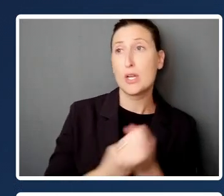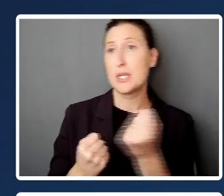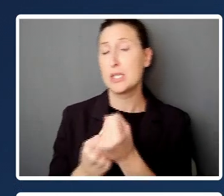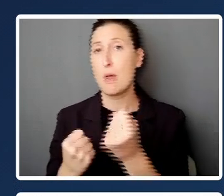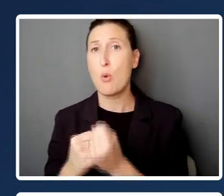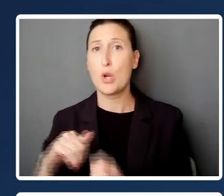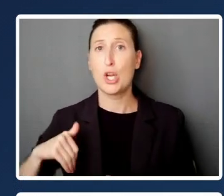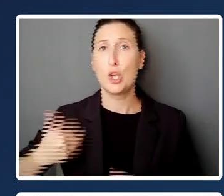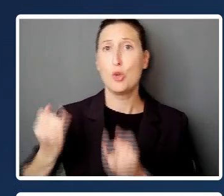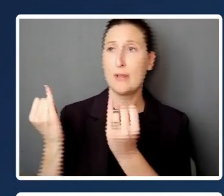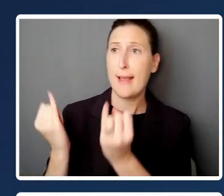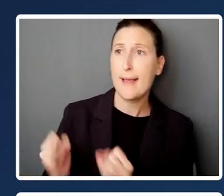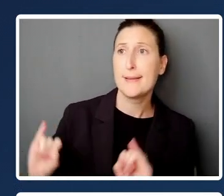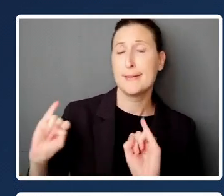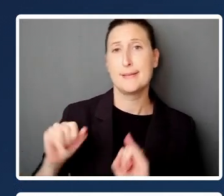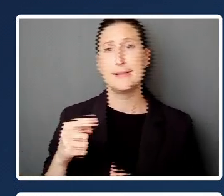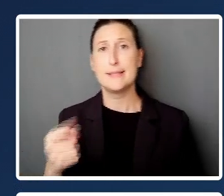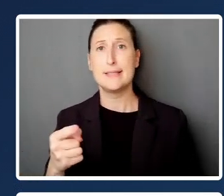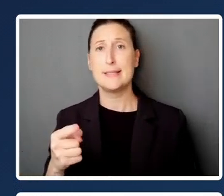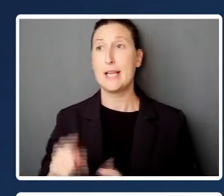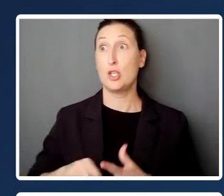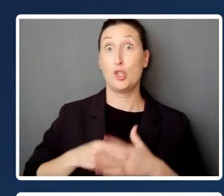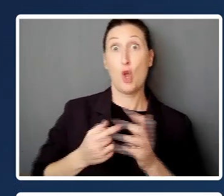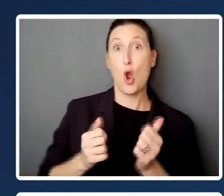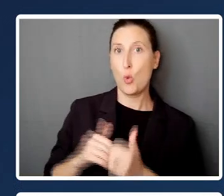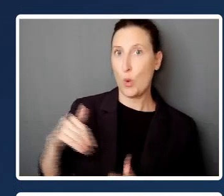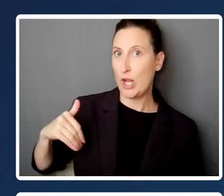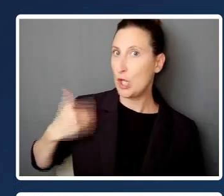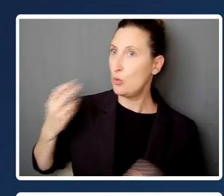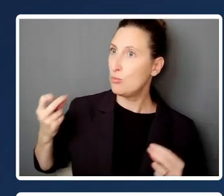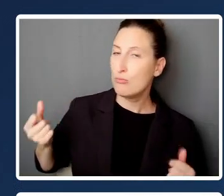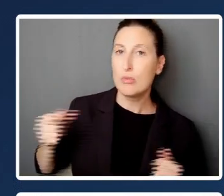from the very beginning, which I also agree with is really key, to do that as much as you